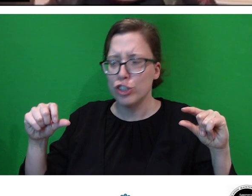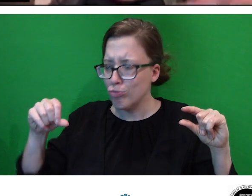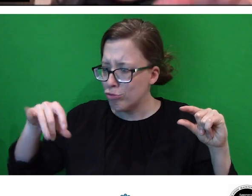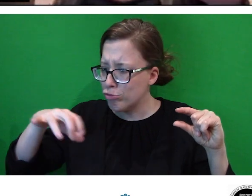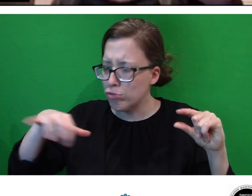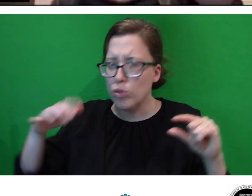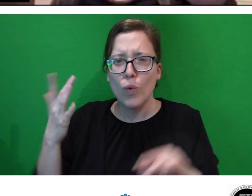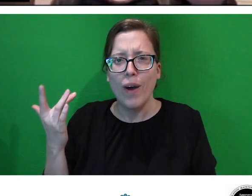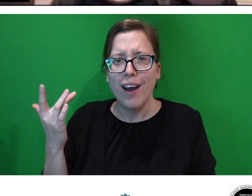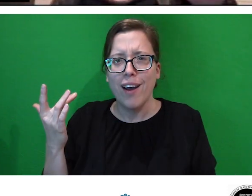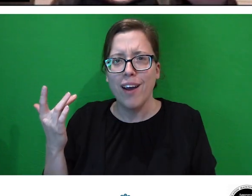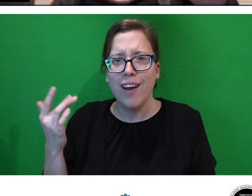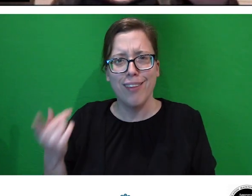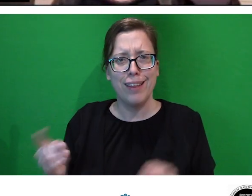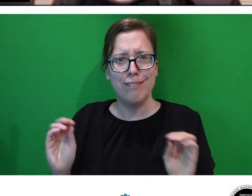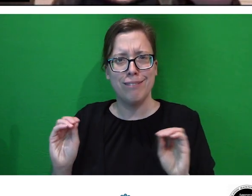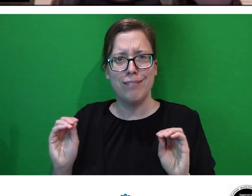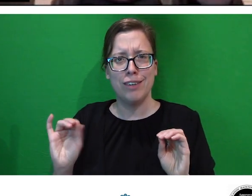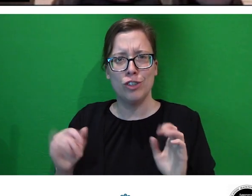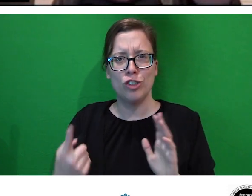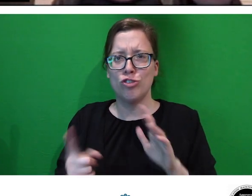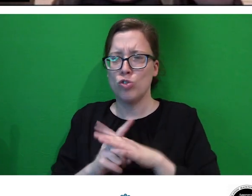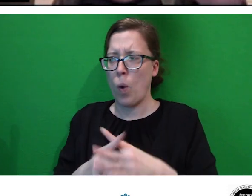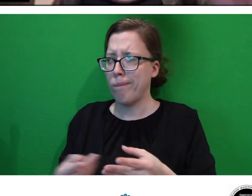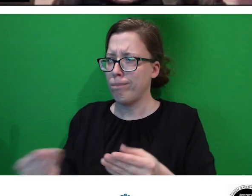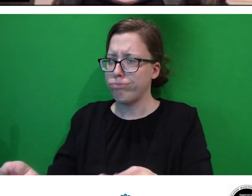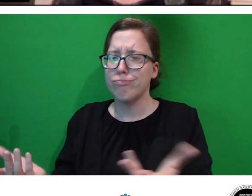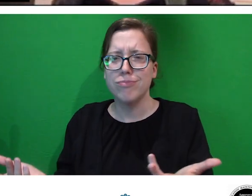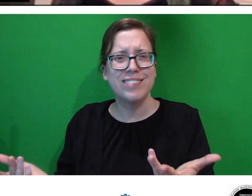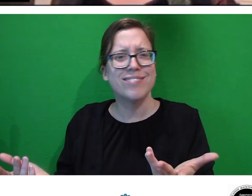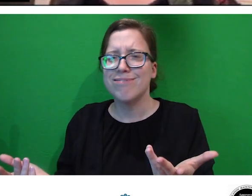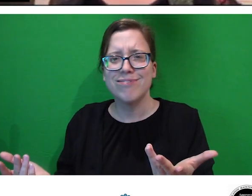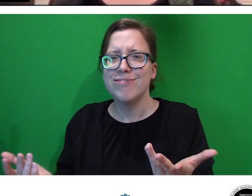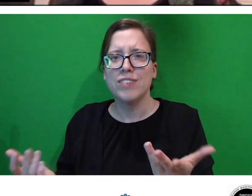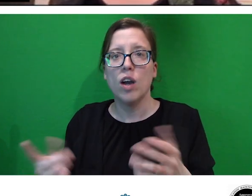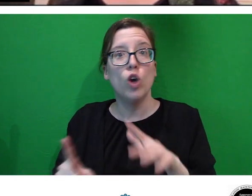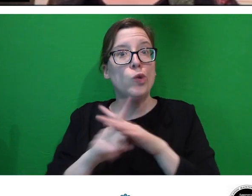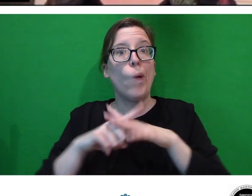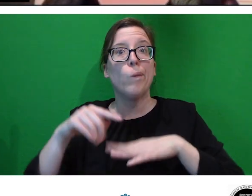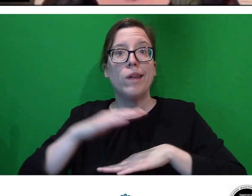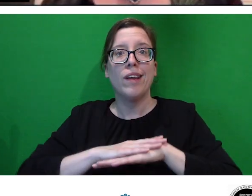and people give them this much juice. and 25 goldfish crackers. And I'm like,